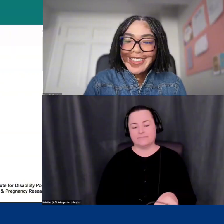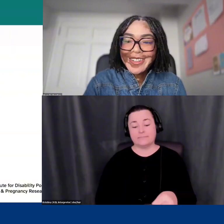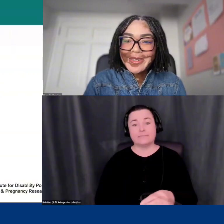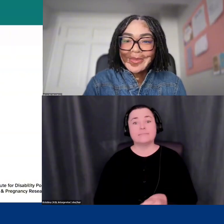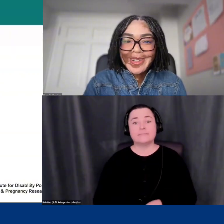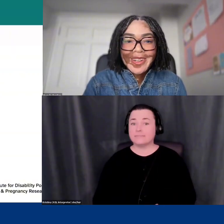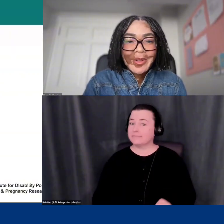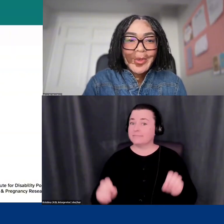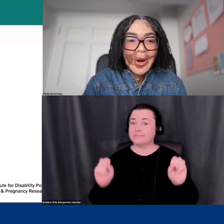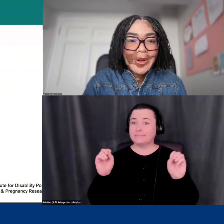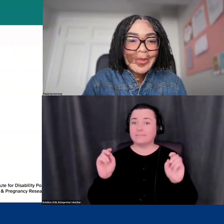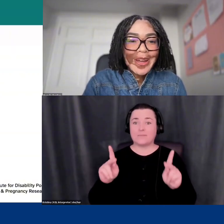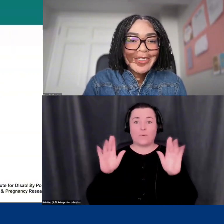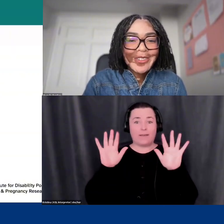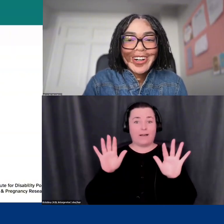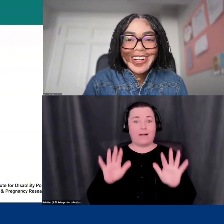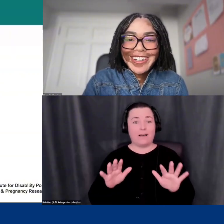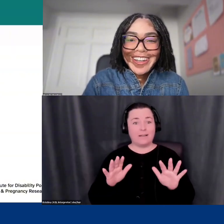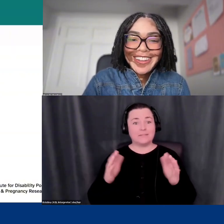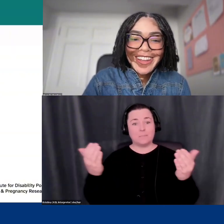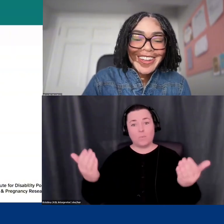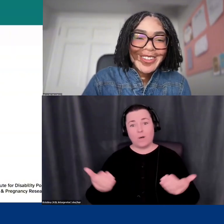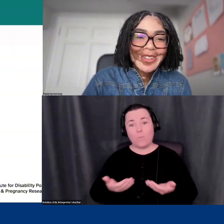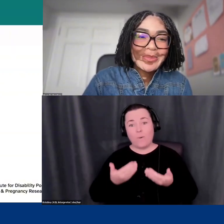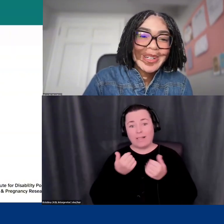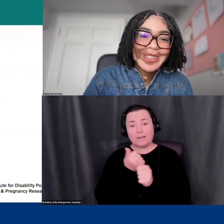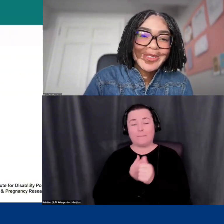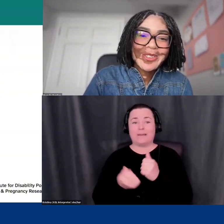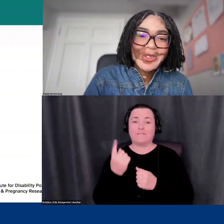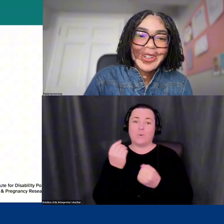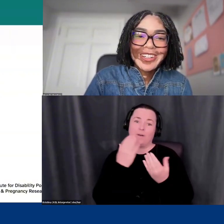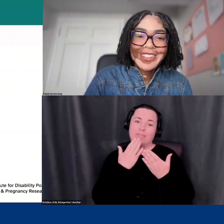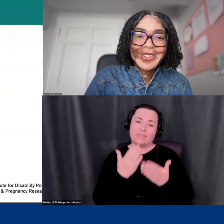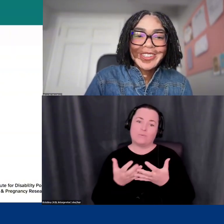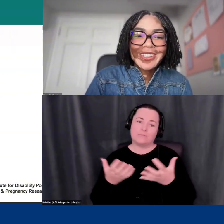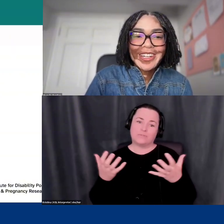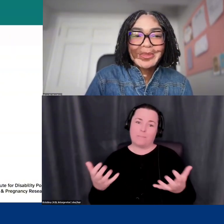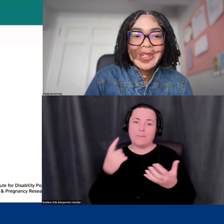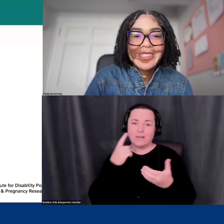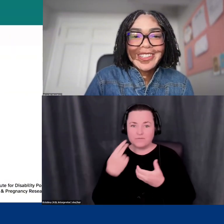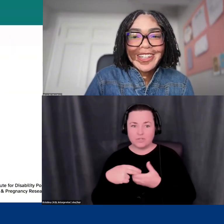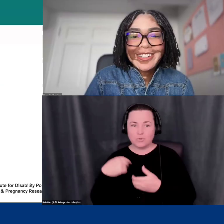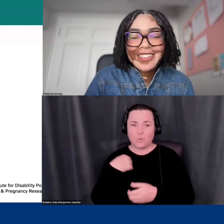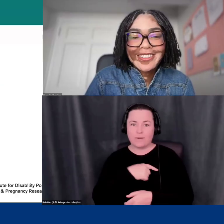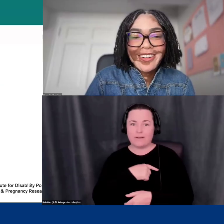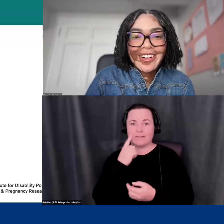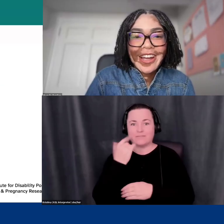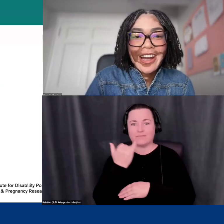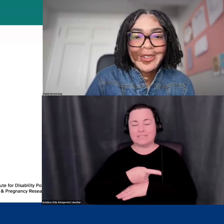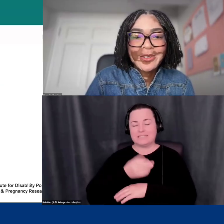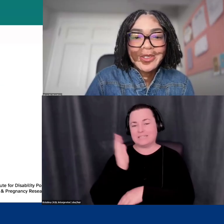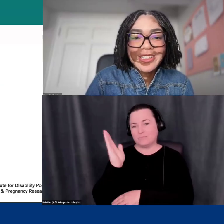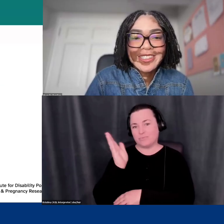Awesome. Welcome everyone. And thank you so much for joining us for today's presentation on how doulas